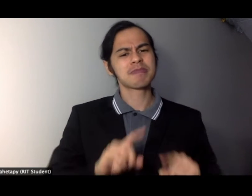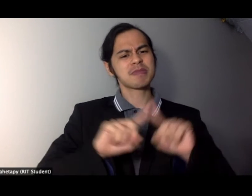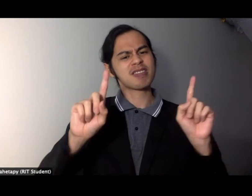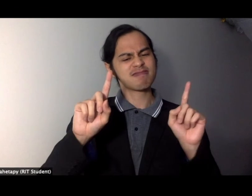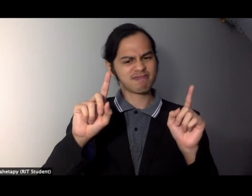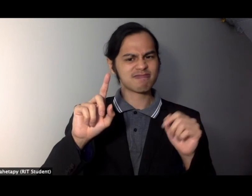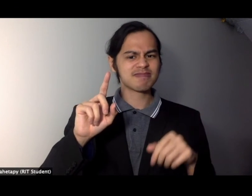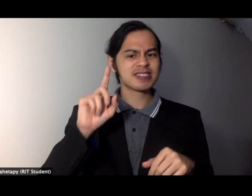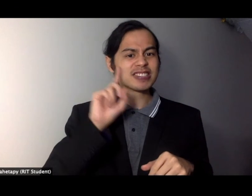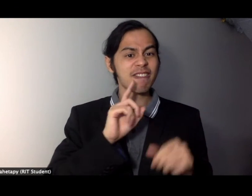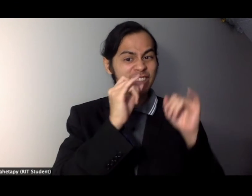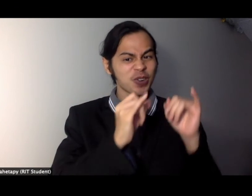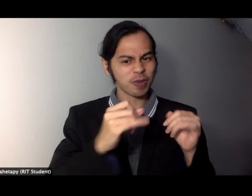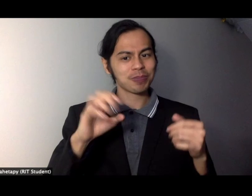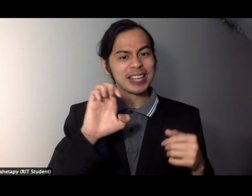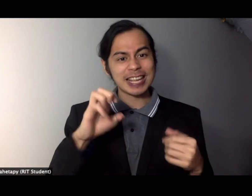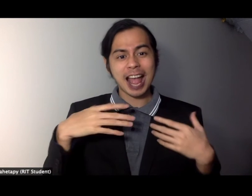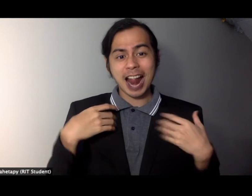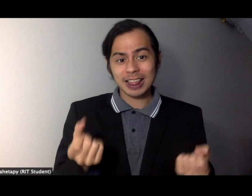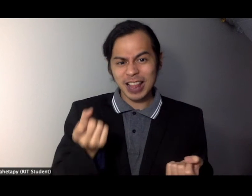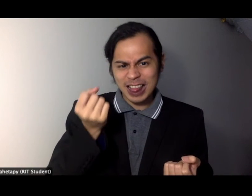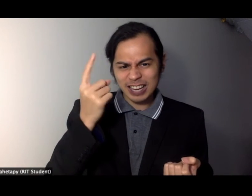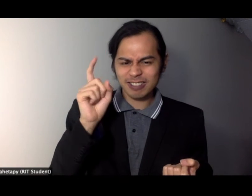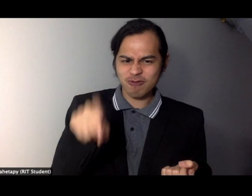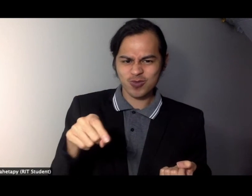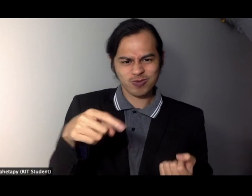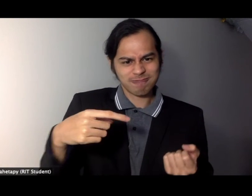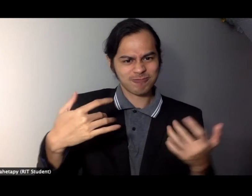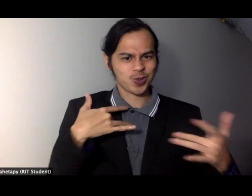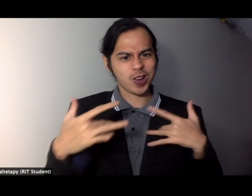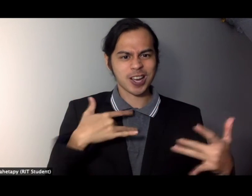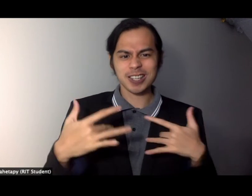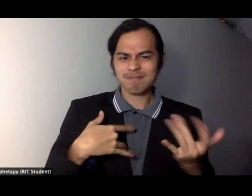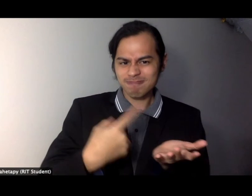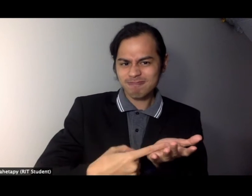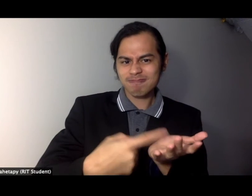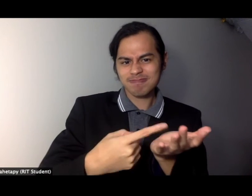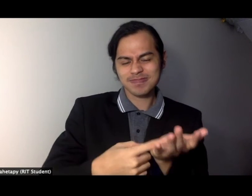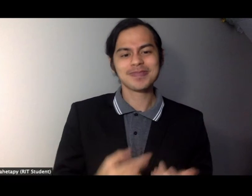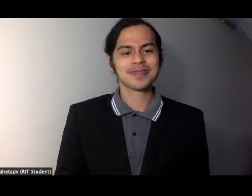But, deaf individuals’ eHealth literacy is a concern.